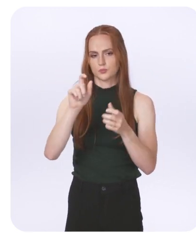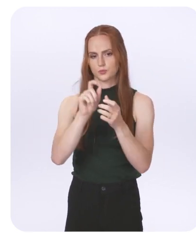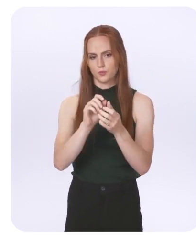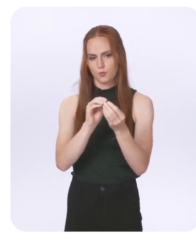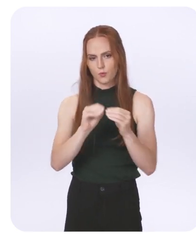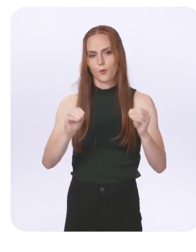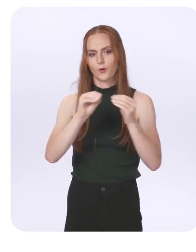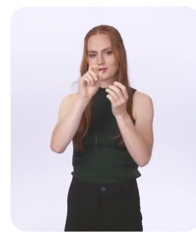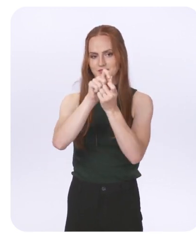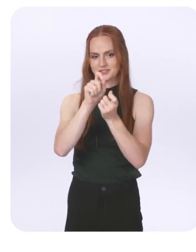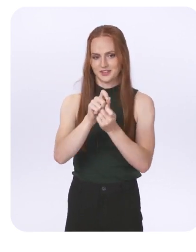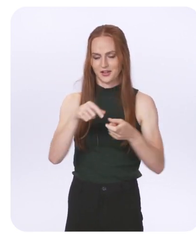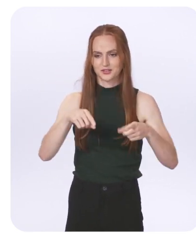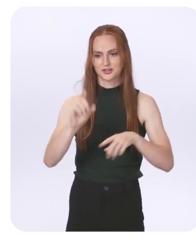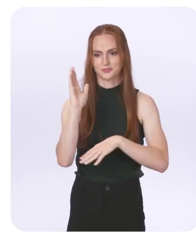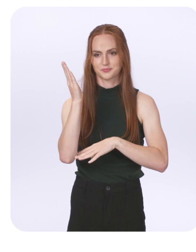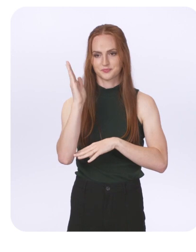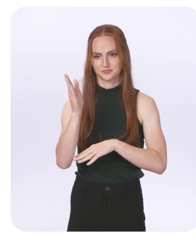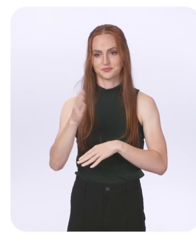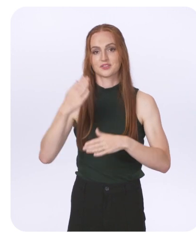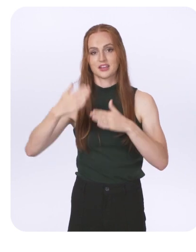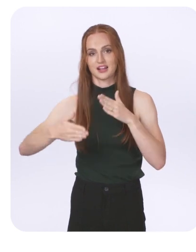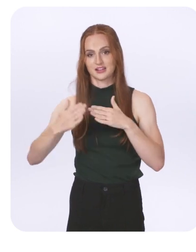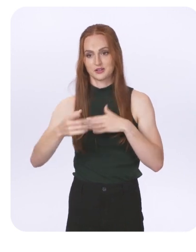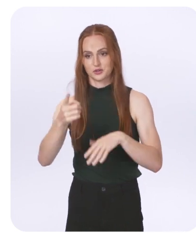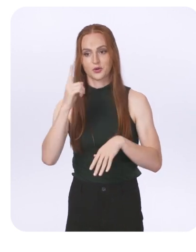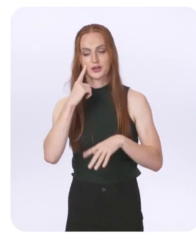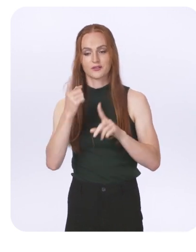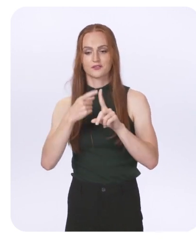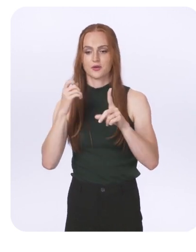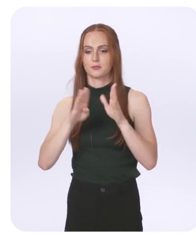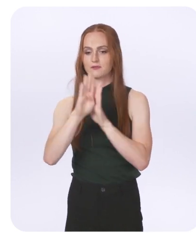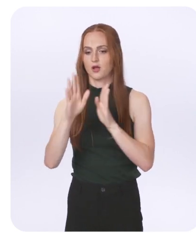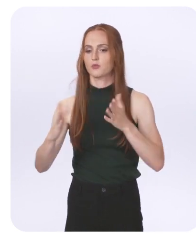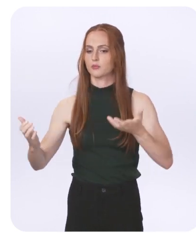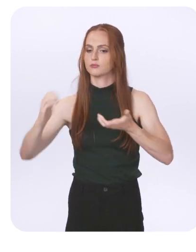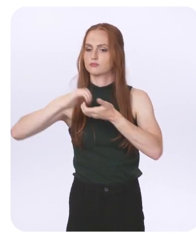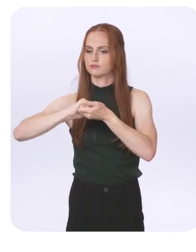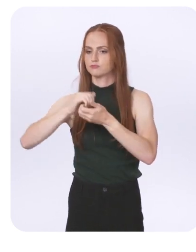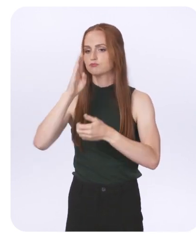you’ll hear from a developer partner, to see how their team has utilized these tools.